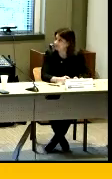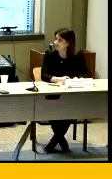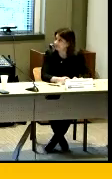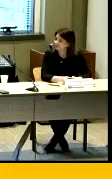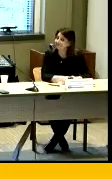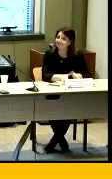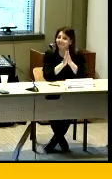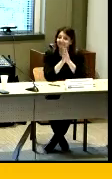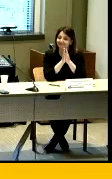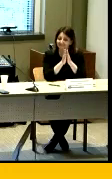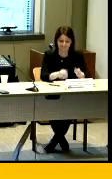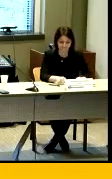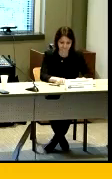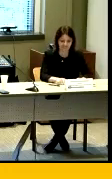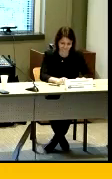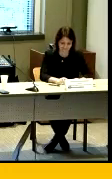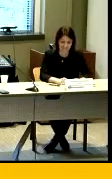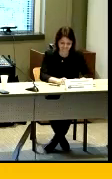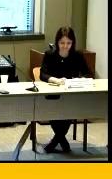Exactly two years ago today, we had our first meeting.